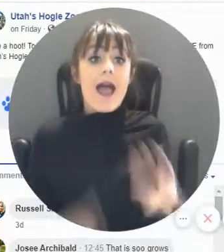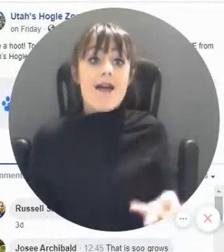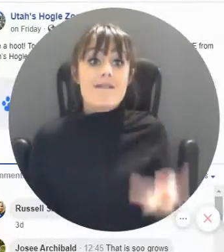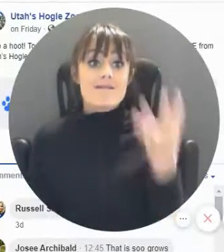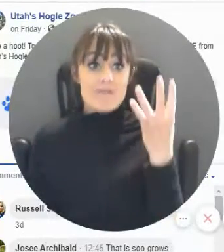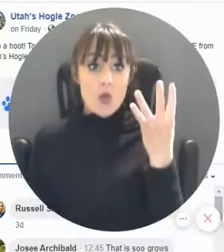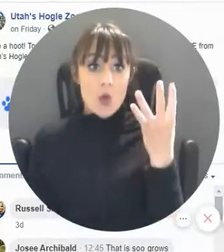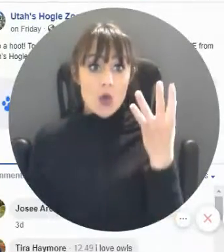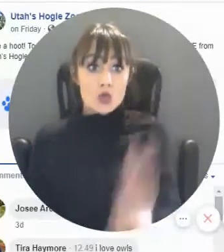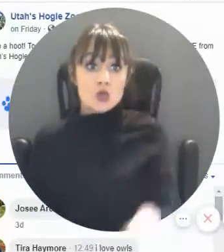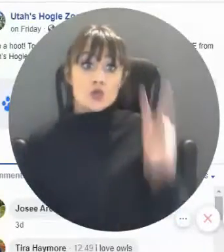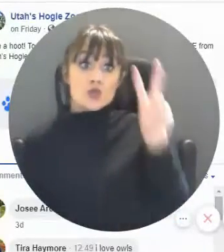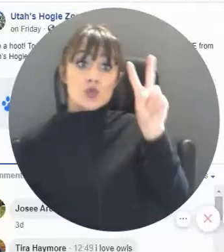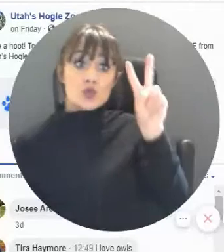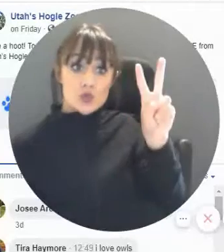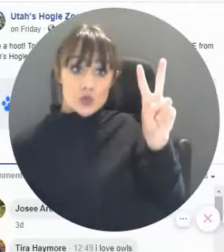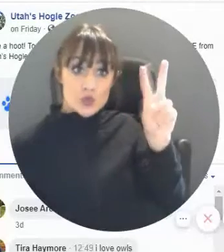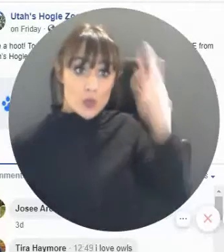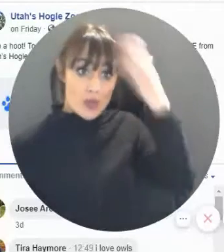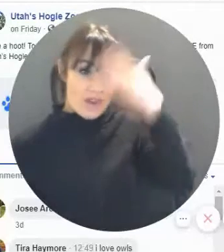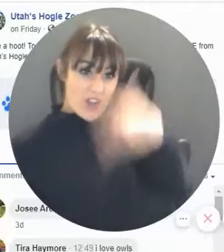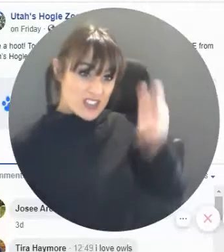That's called a zygodactyl foot alignment.